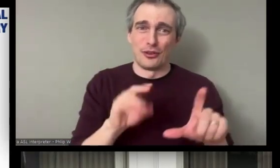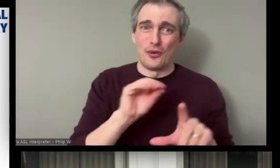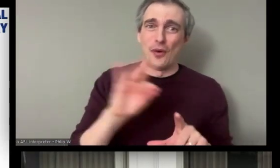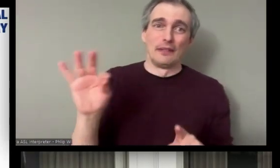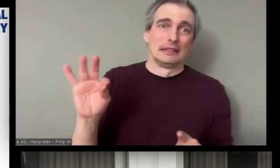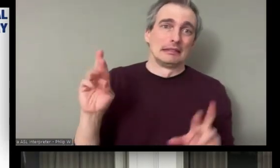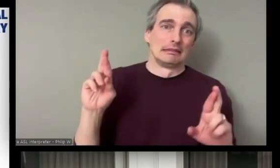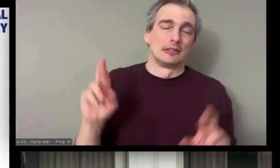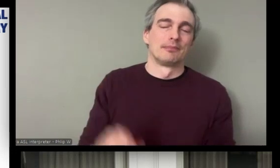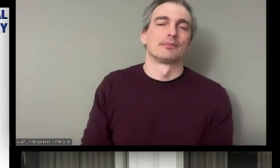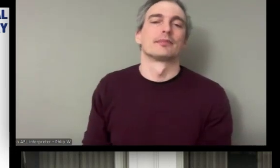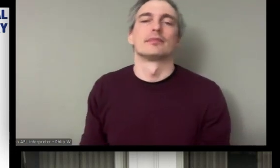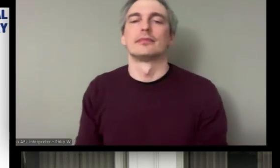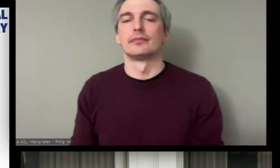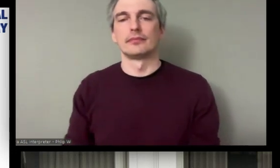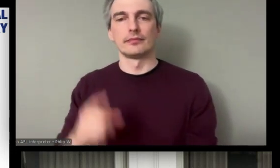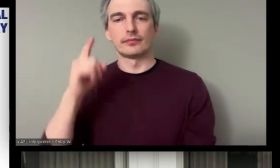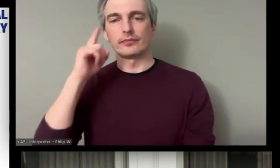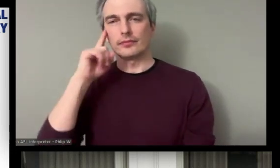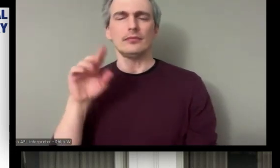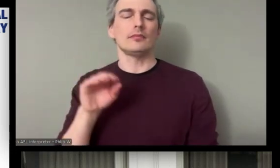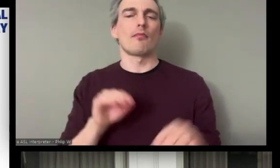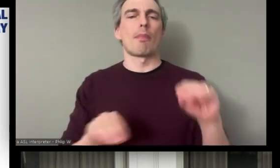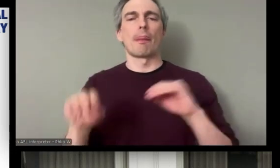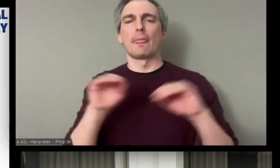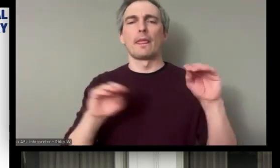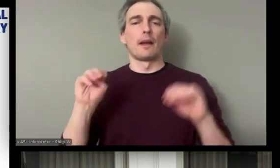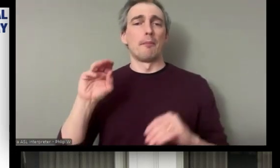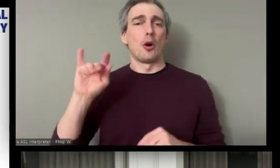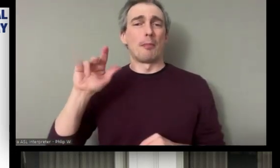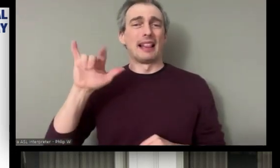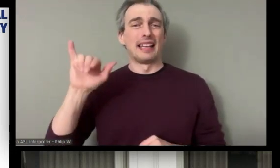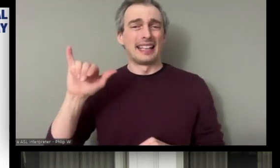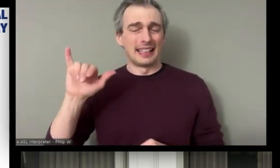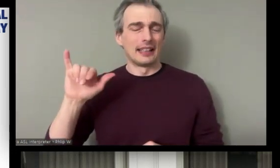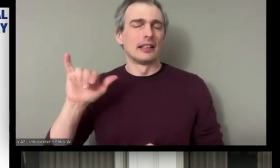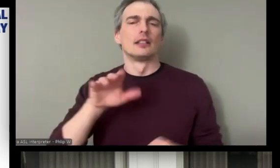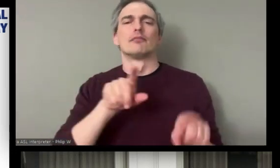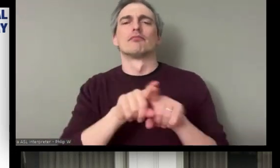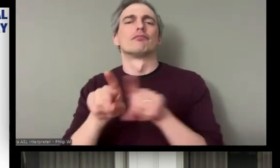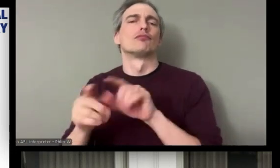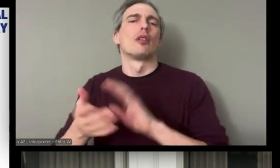For mobility, this is also in the operating system. You're able to switch the controller thumb sticks.